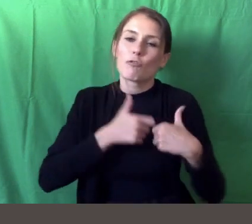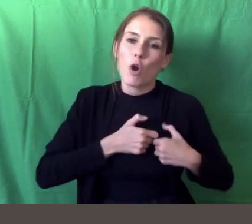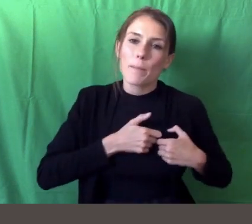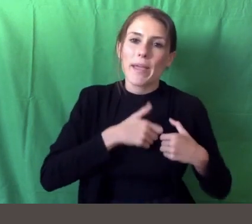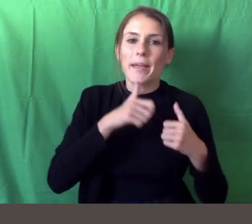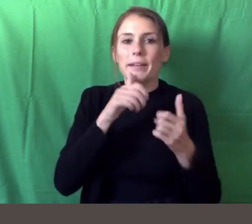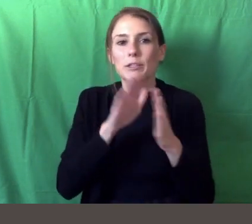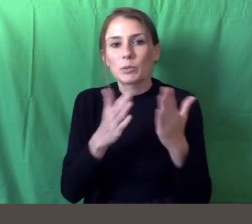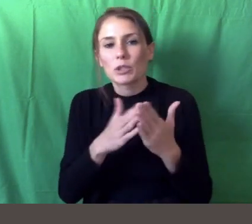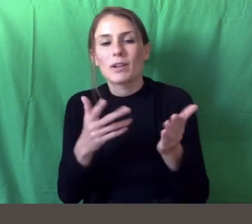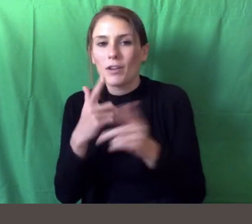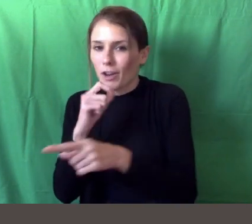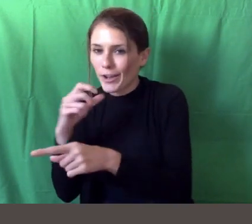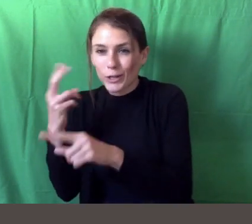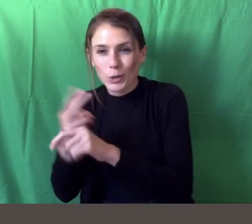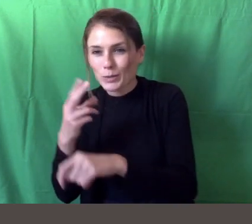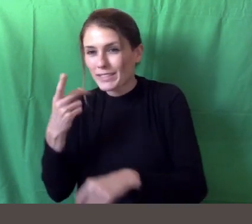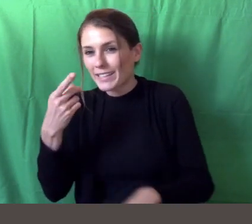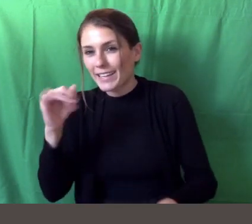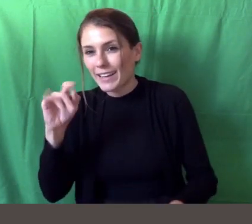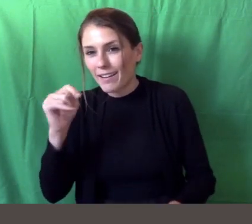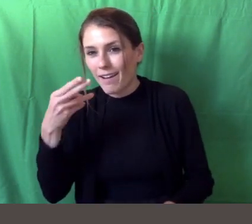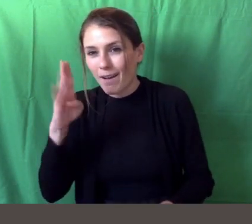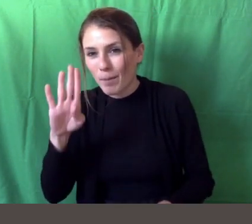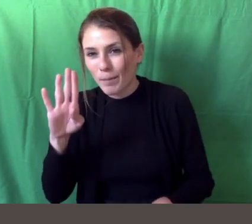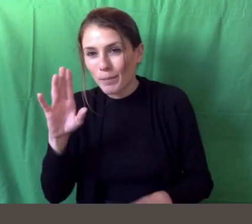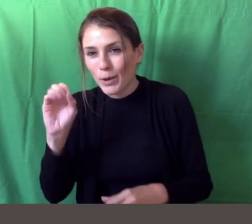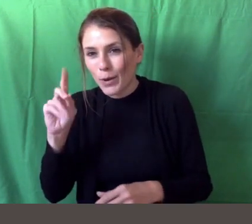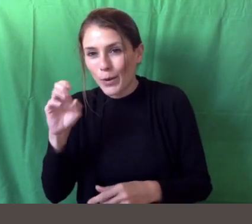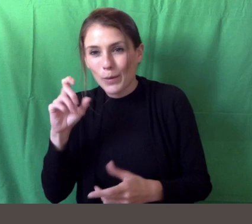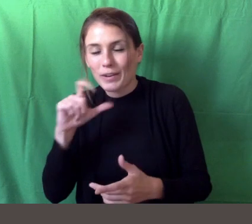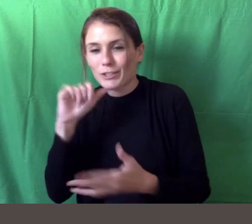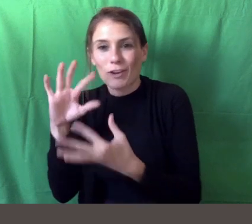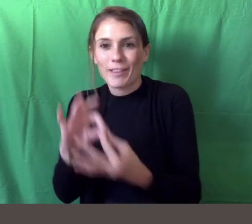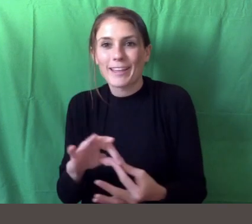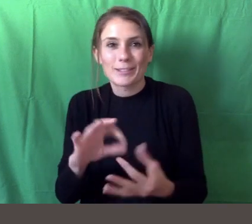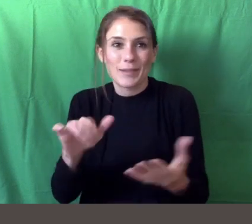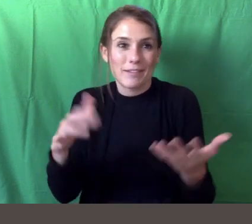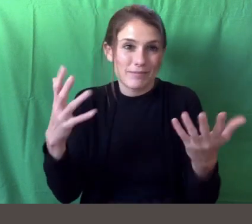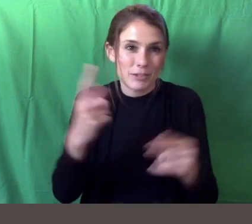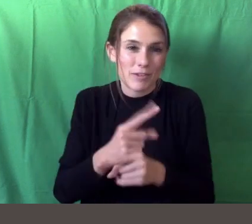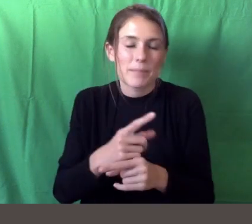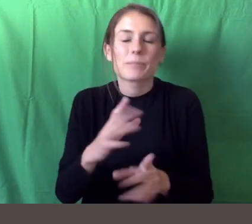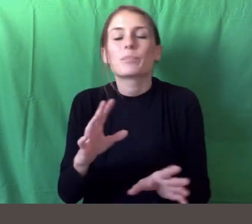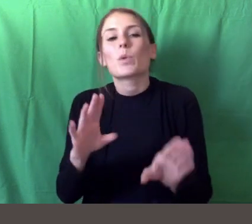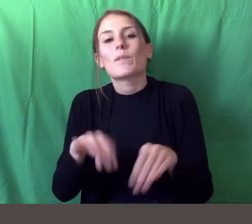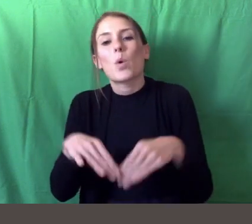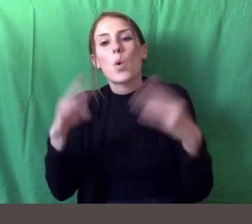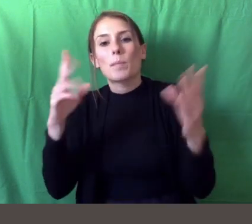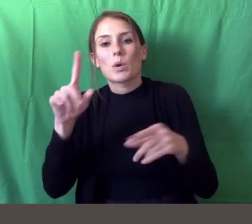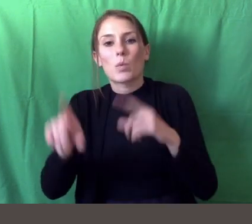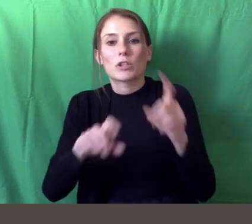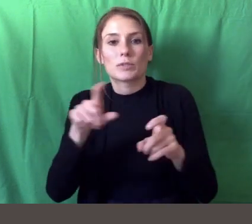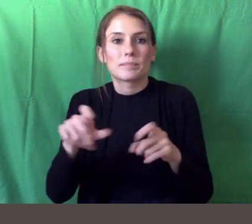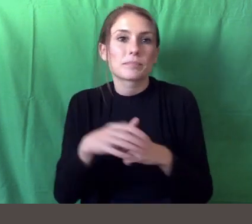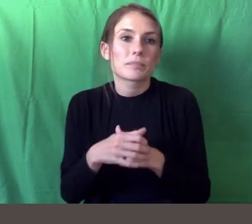You really wouldn't want to use GitHub code because that would just be irrelevant. Now, there are some open questions.